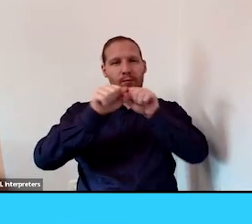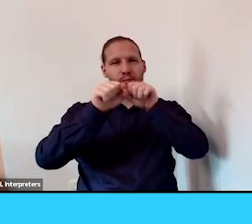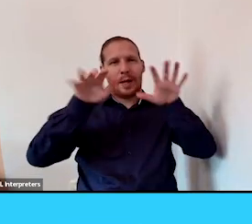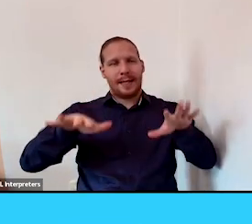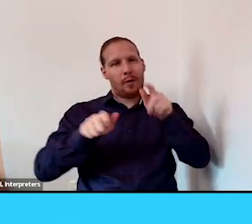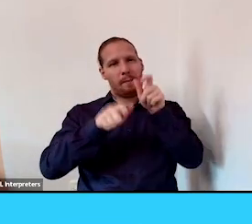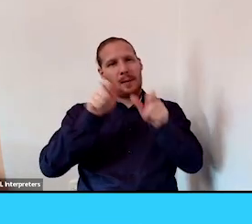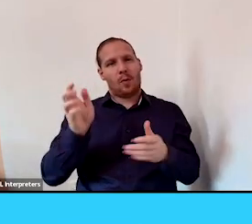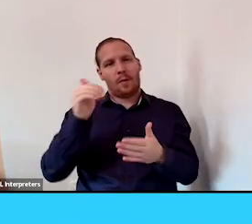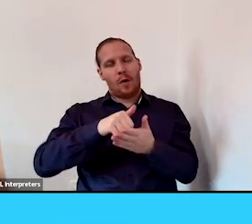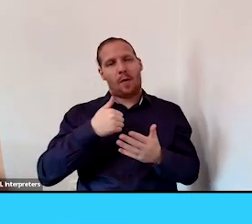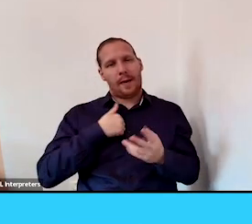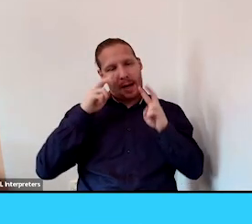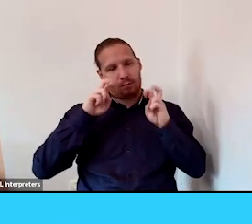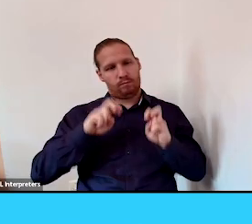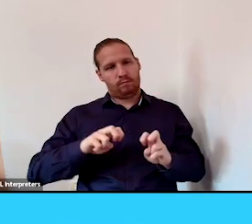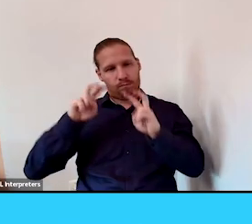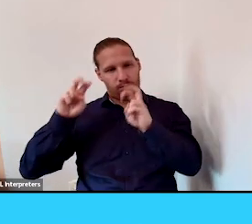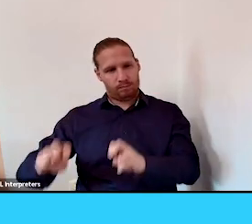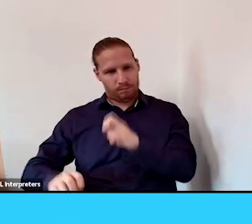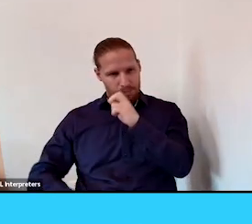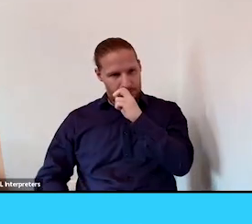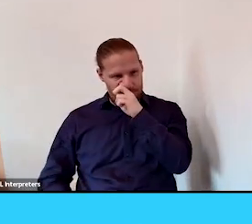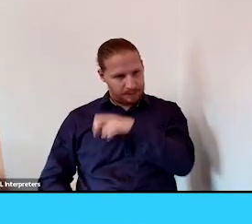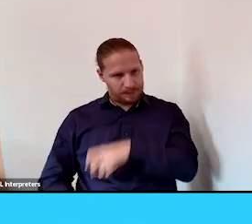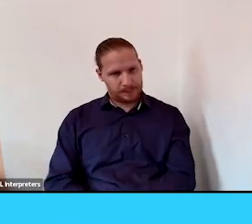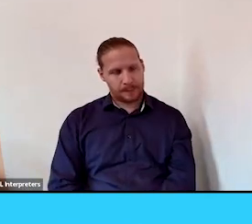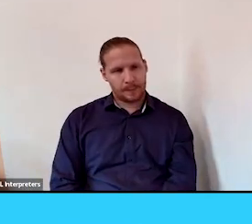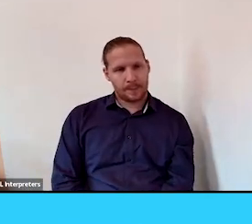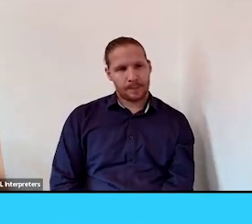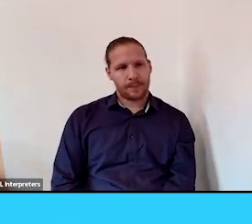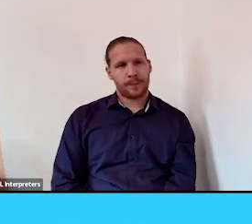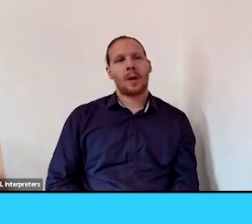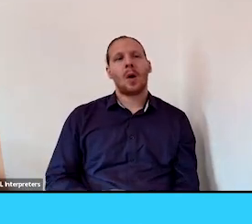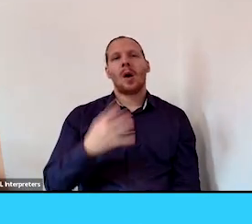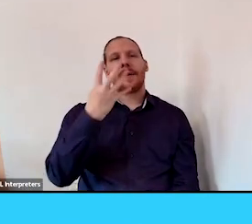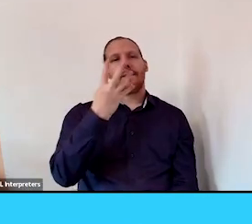and wellbeing snapshot. So as you can see, the result, we had 4183 young people